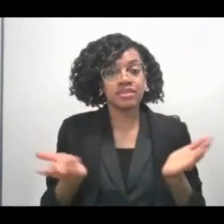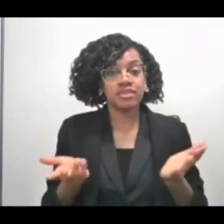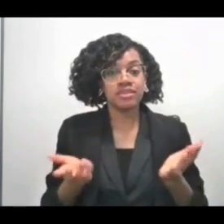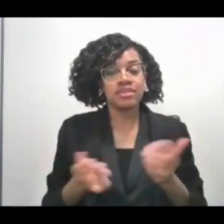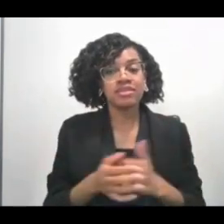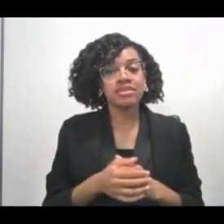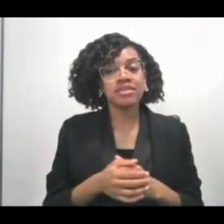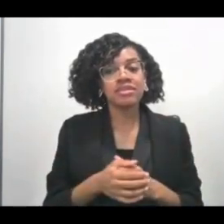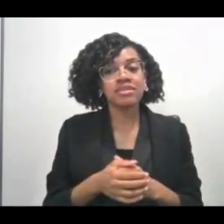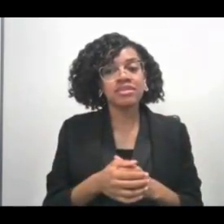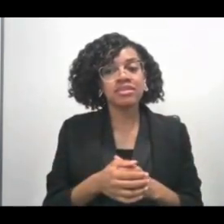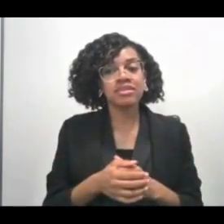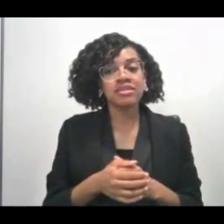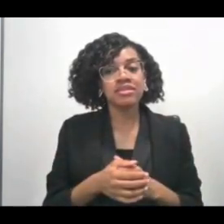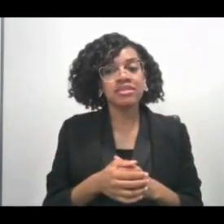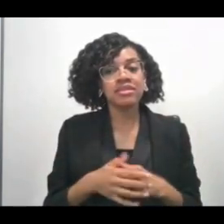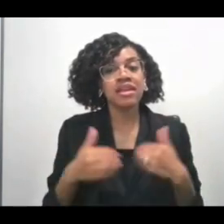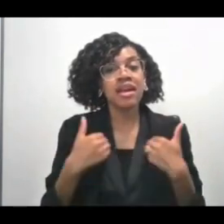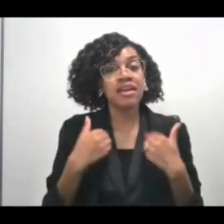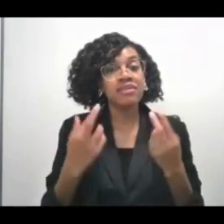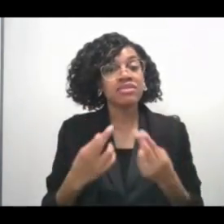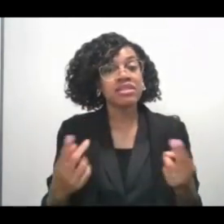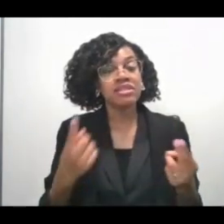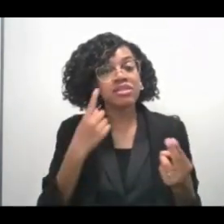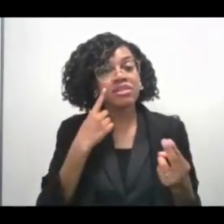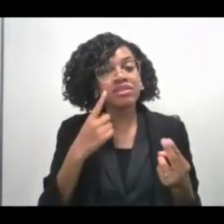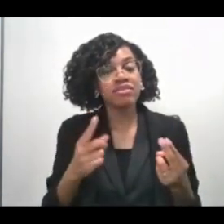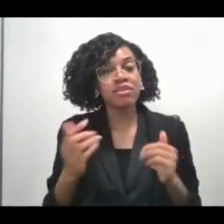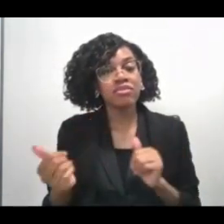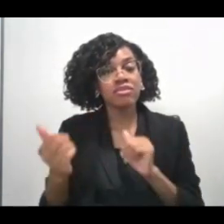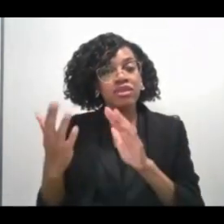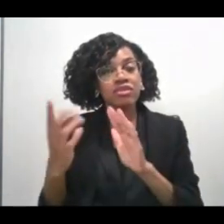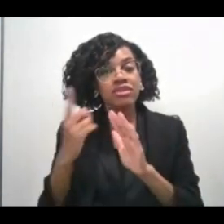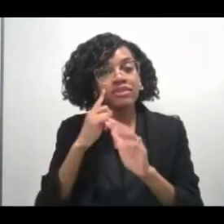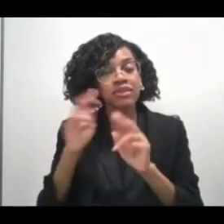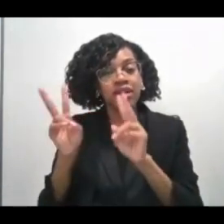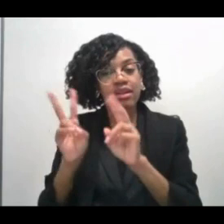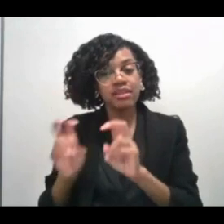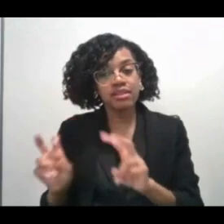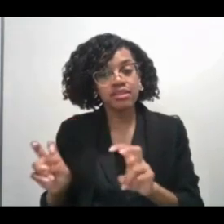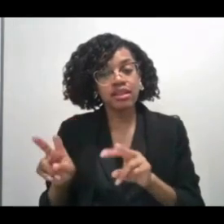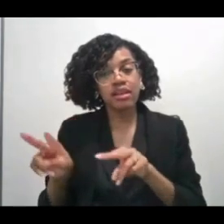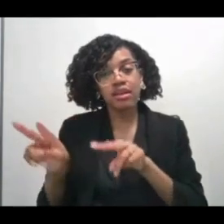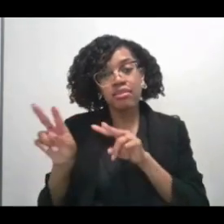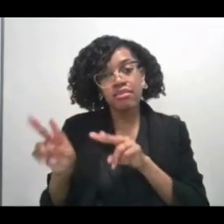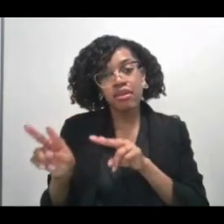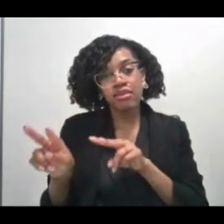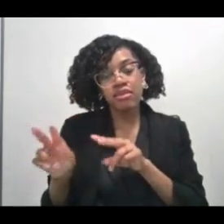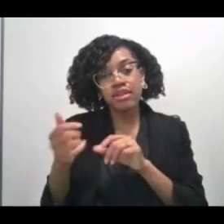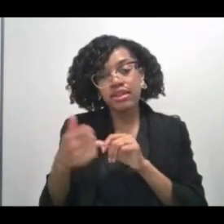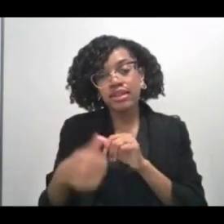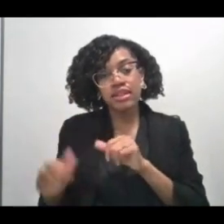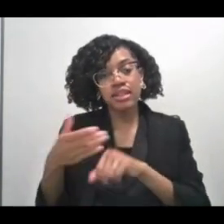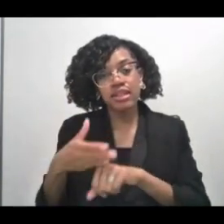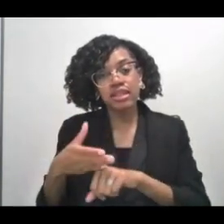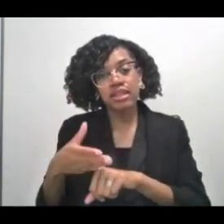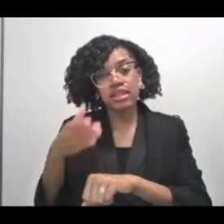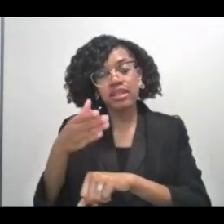resource for tested approaches to assessing or monitoring resilience increases for some guidance on standardized